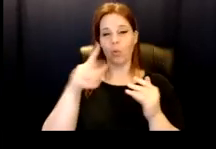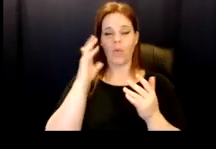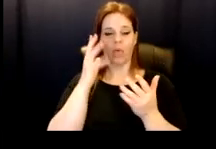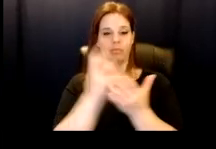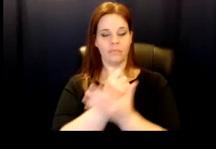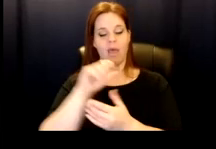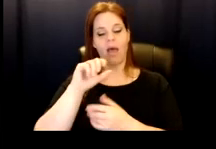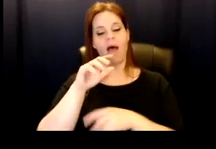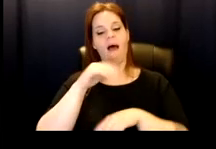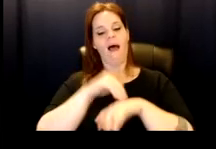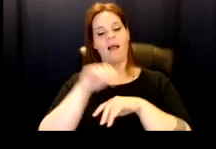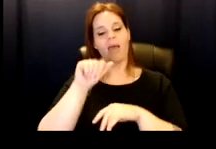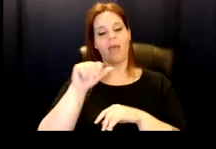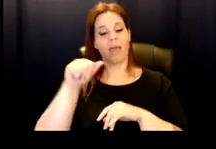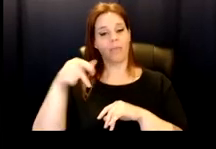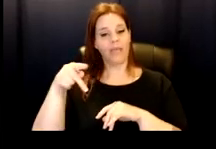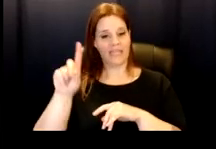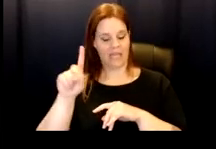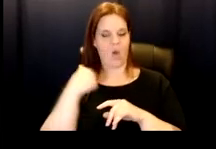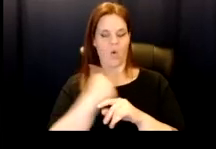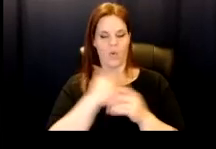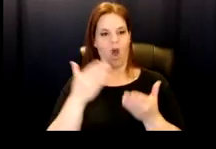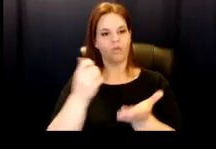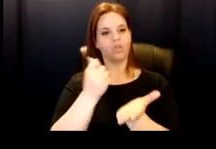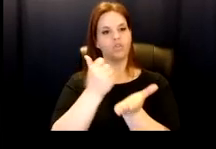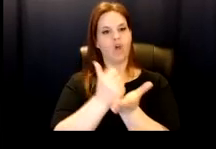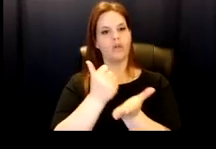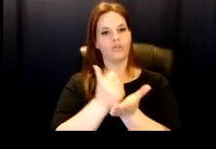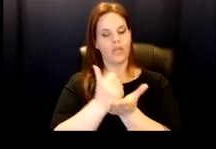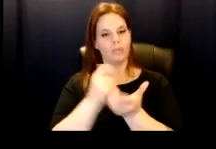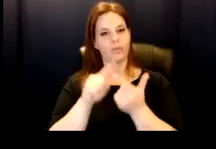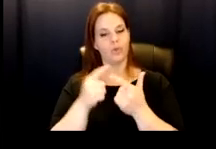to undergraduate and graduate students studying in the fields of communication and media through